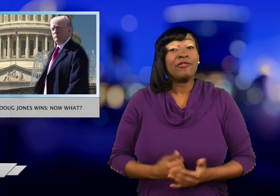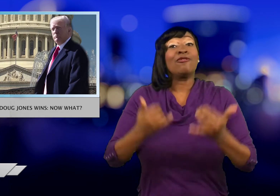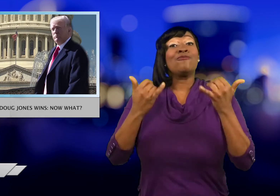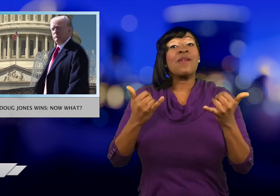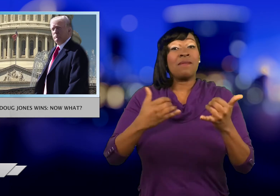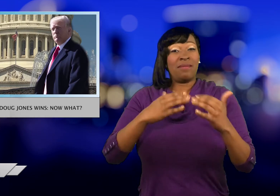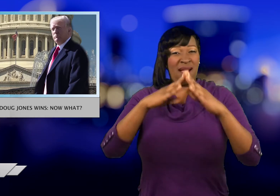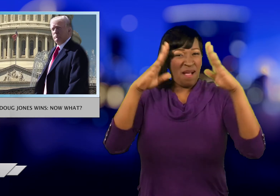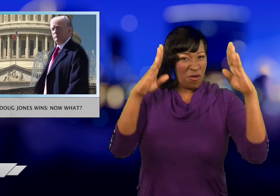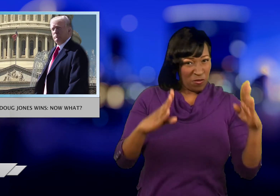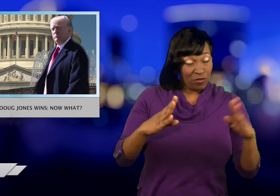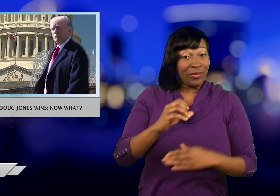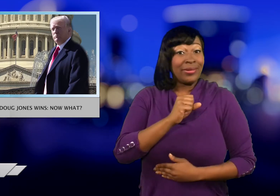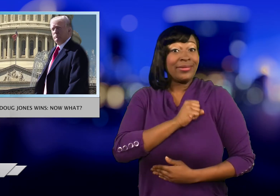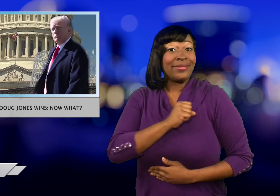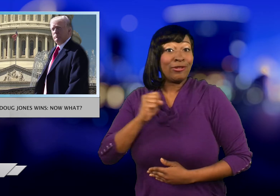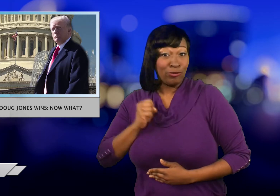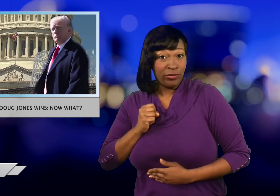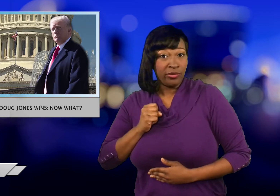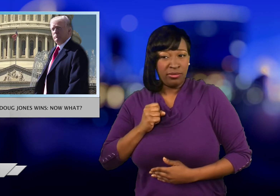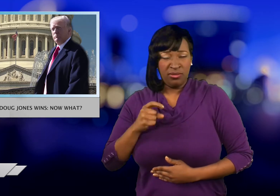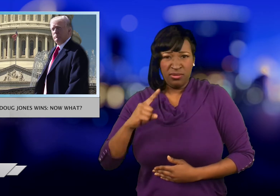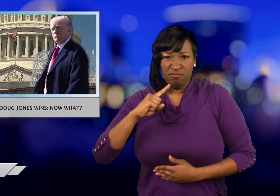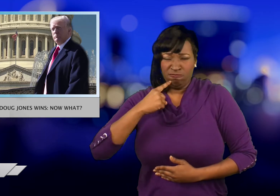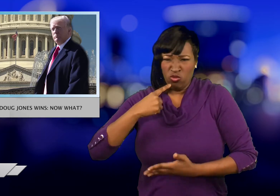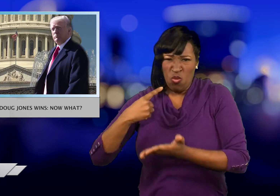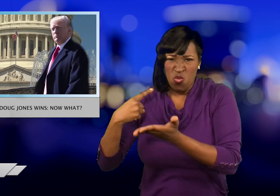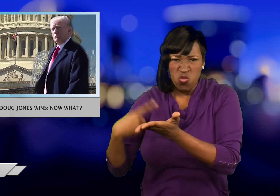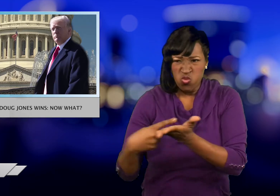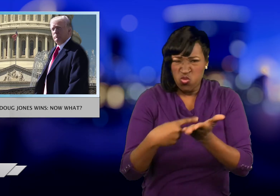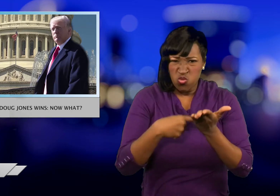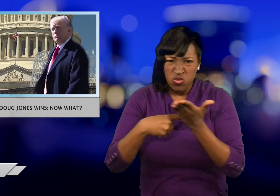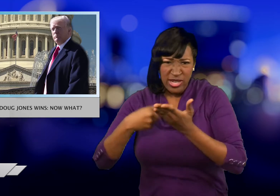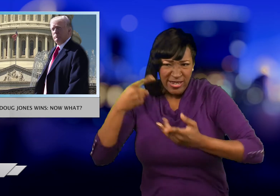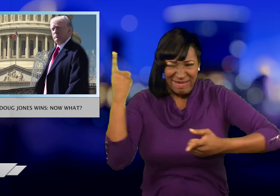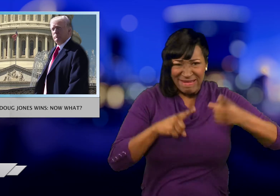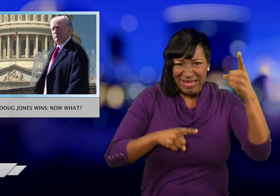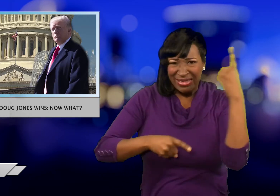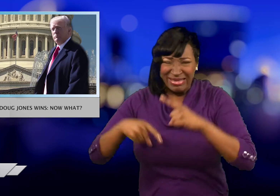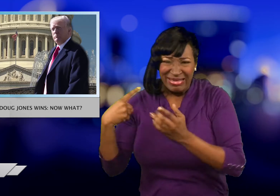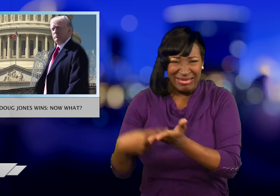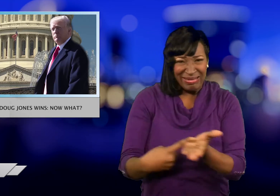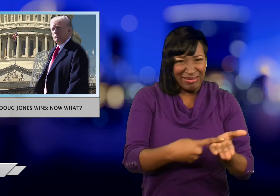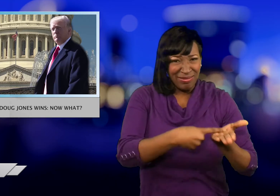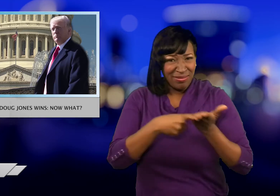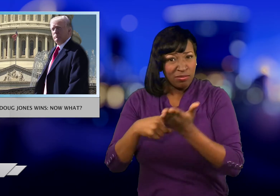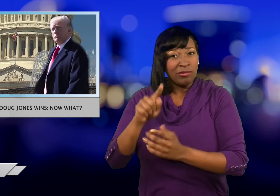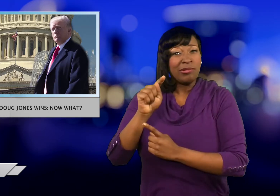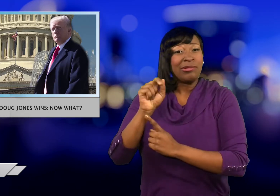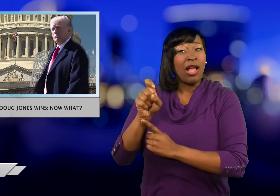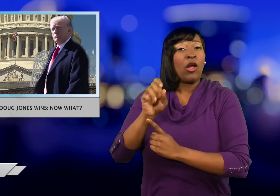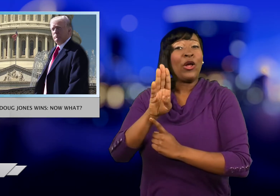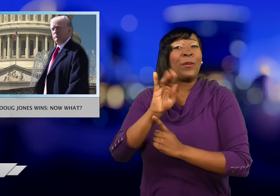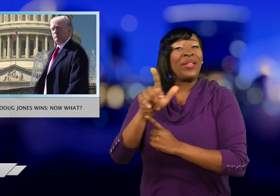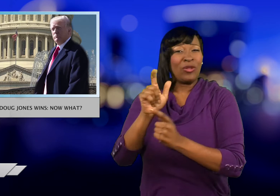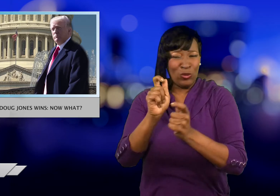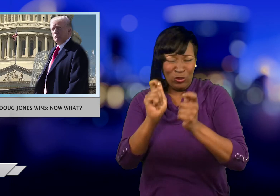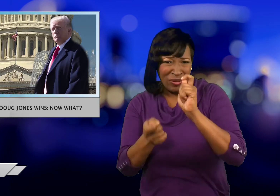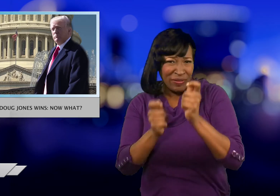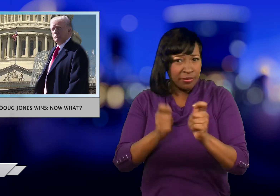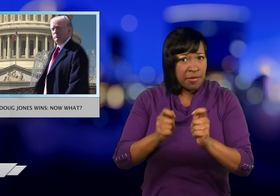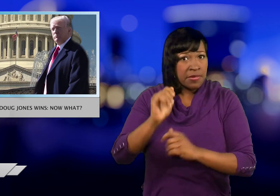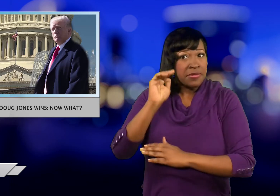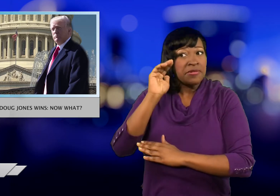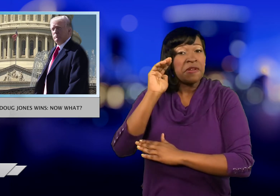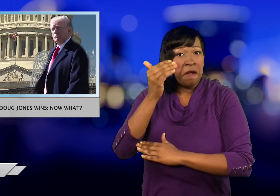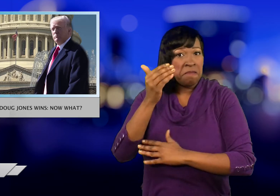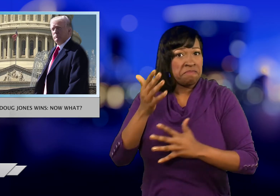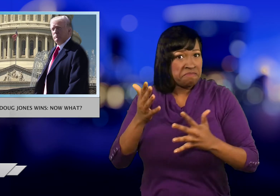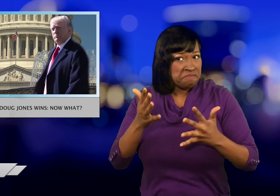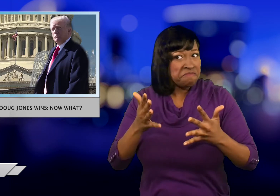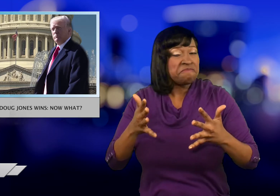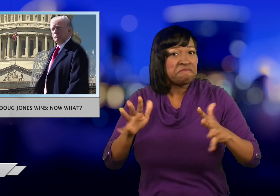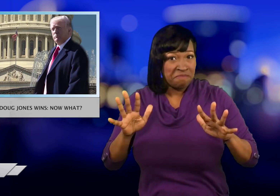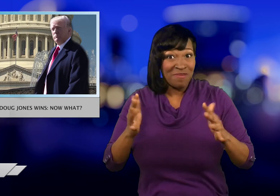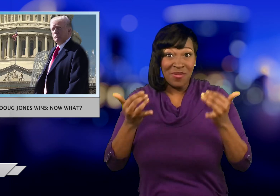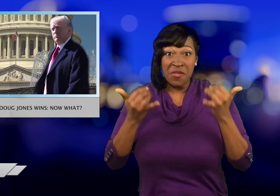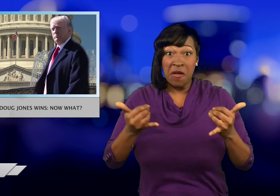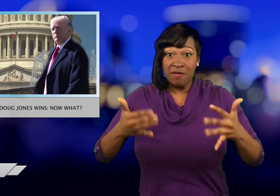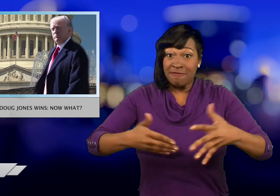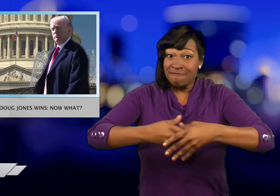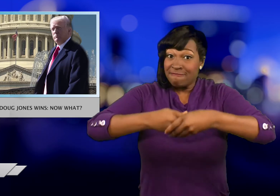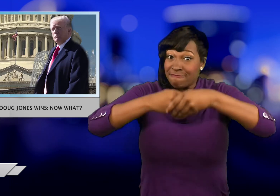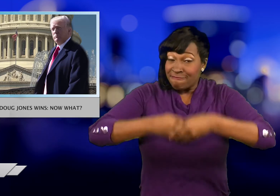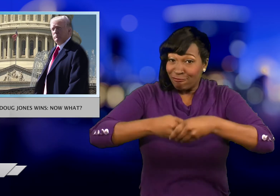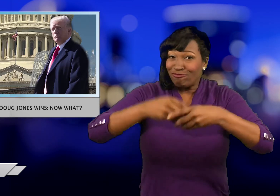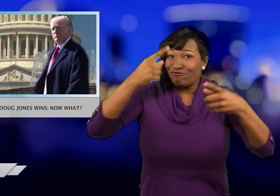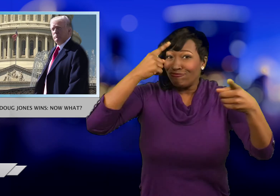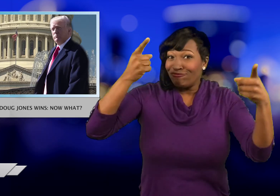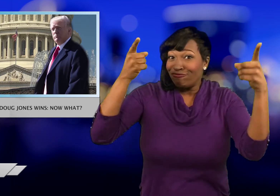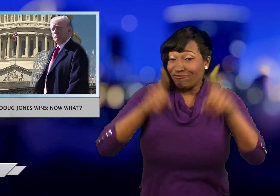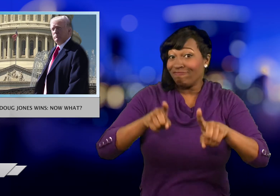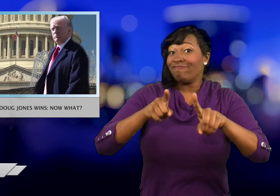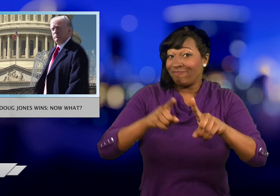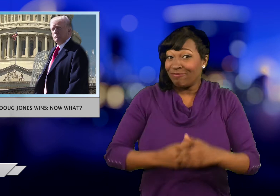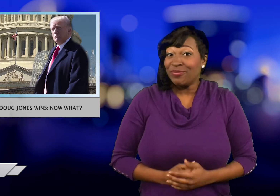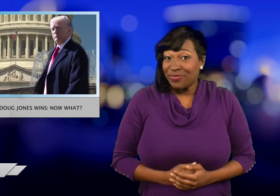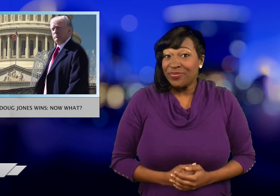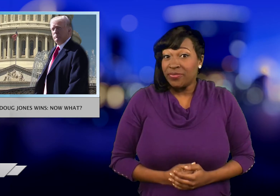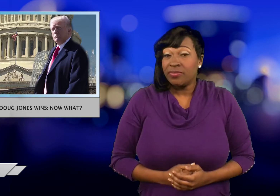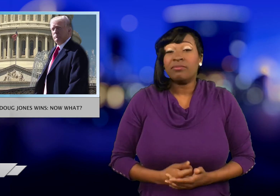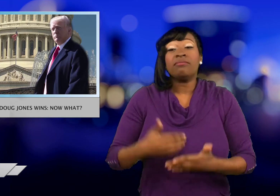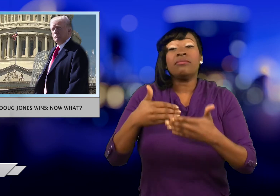House and Senate negotiators struck a tentative deal on the tax bill today.